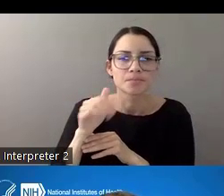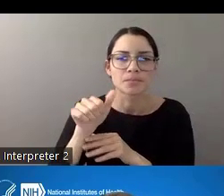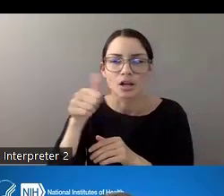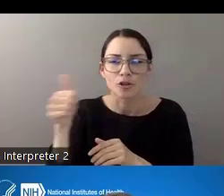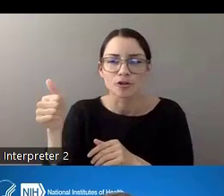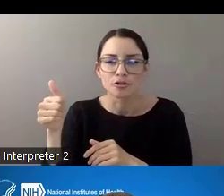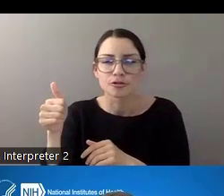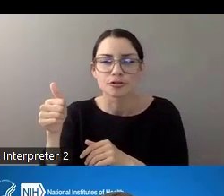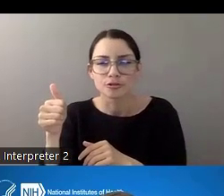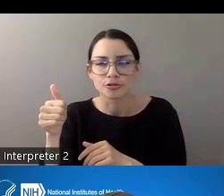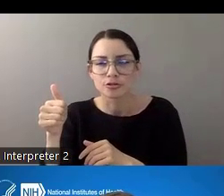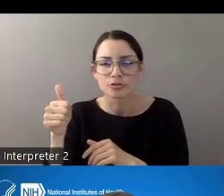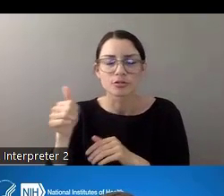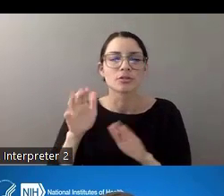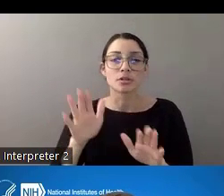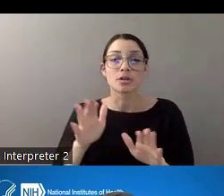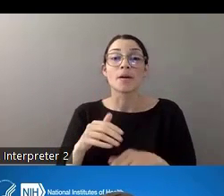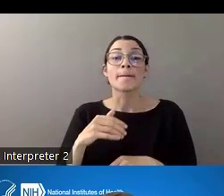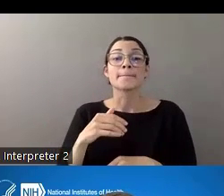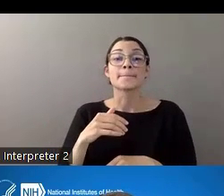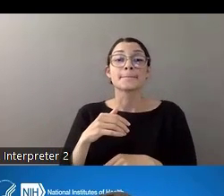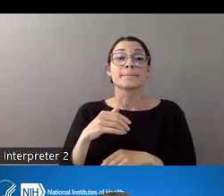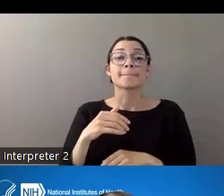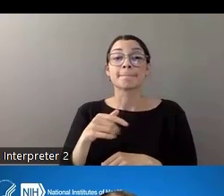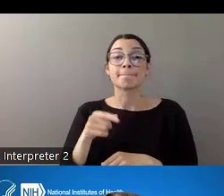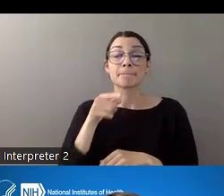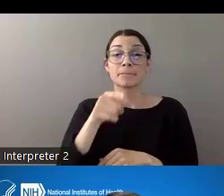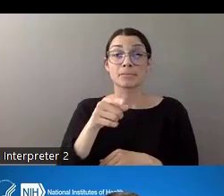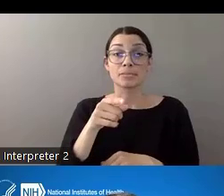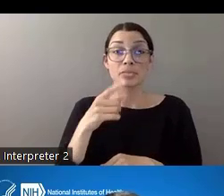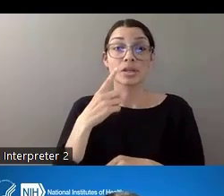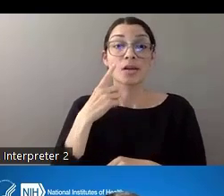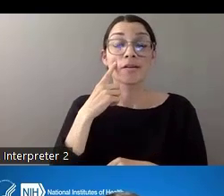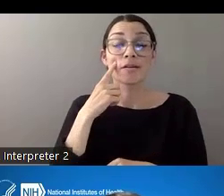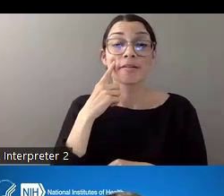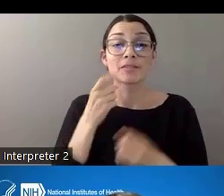or for education, for classes, or for some combination of the two.